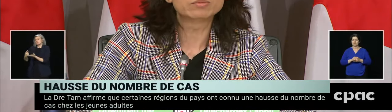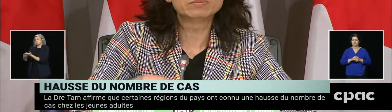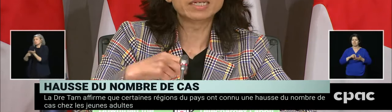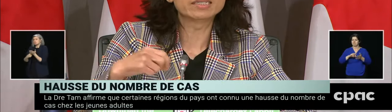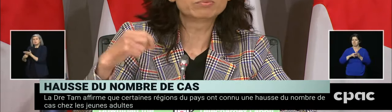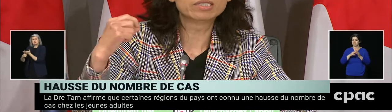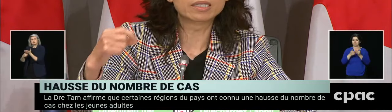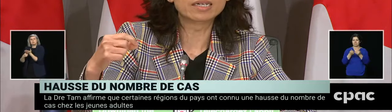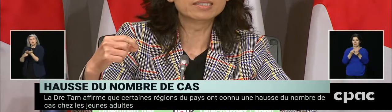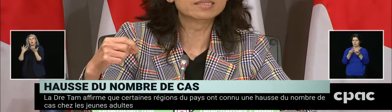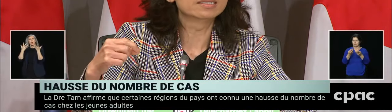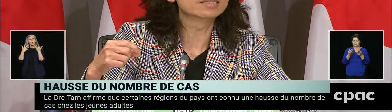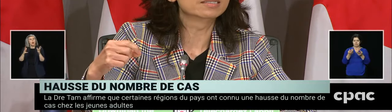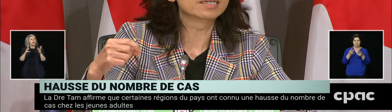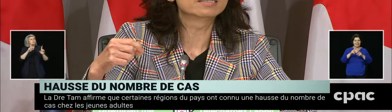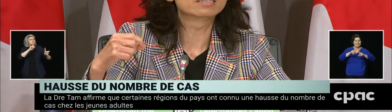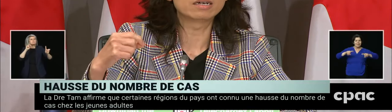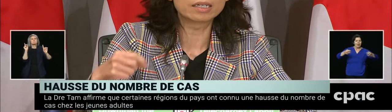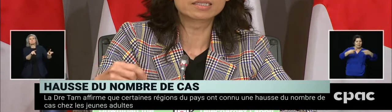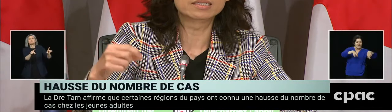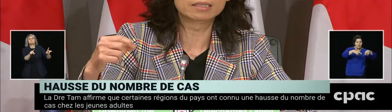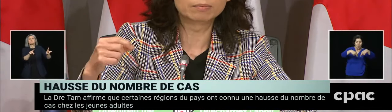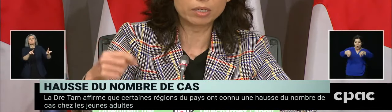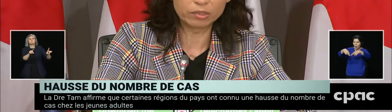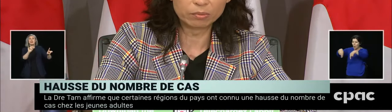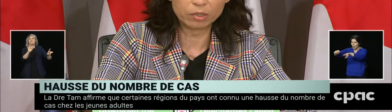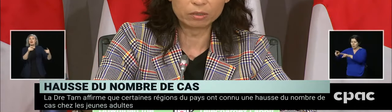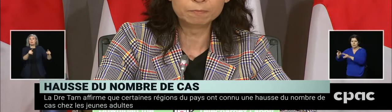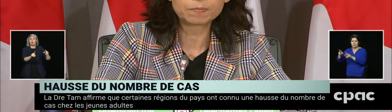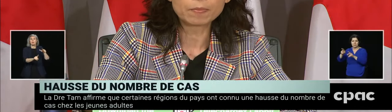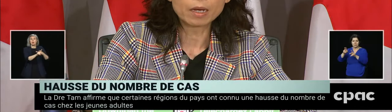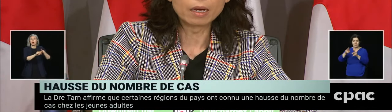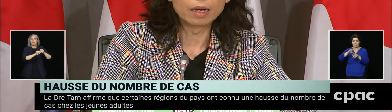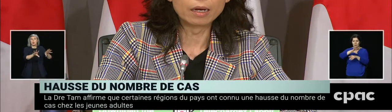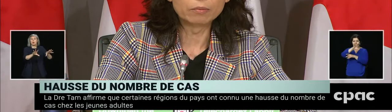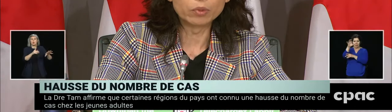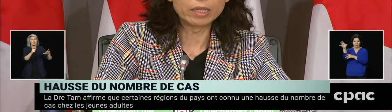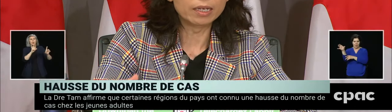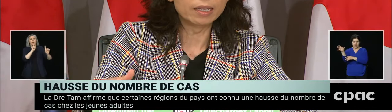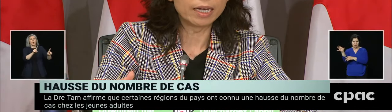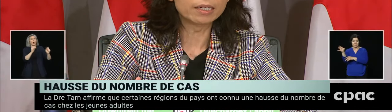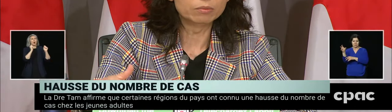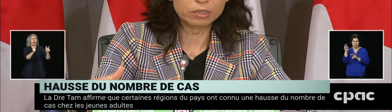APPROACH ENCLOSURE WITH SCHOOLS.